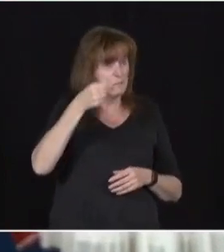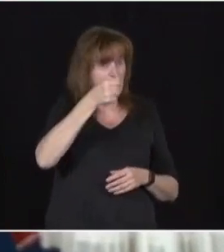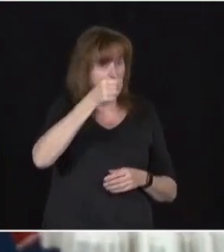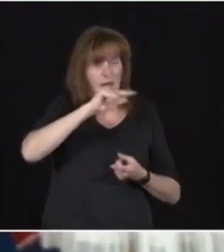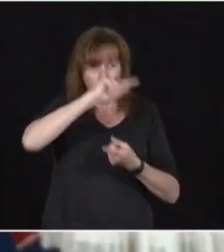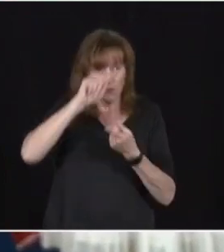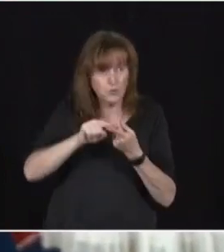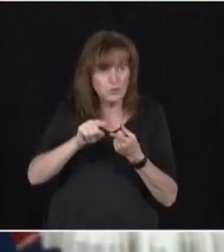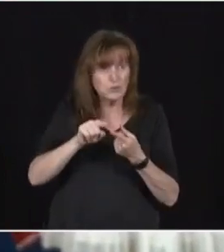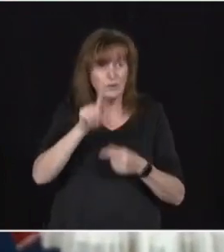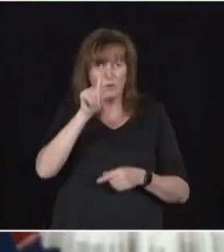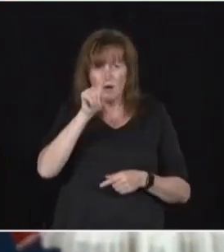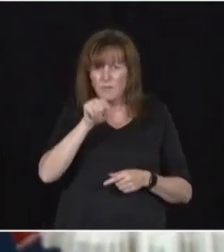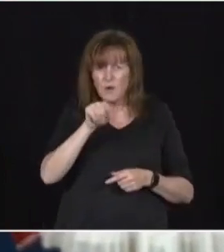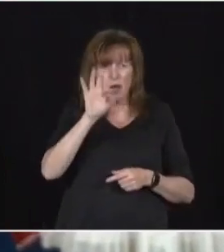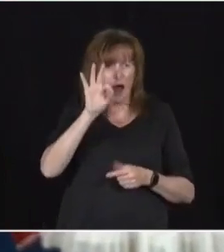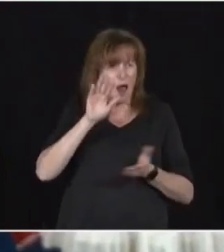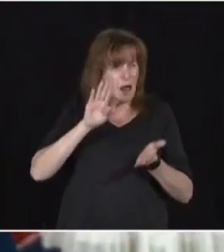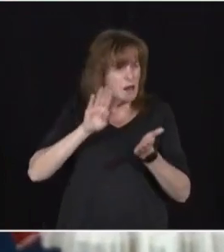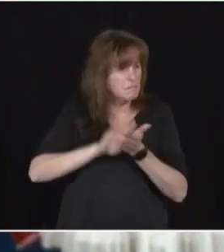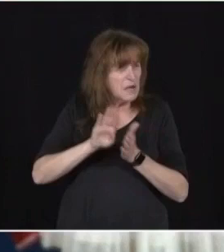I can list them oft